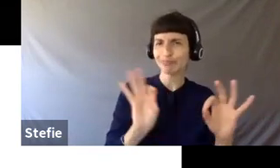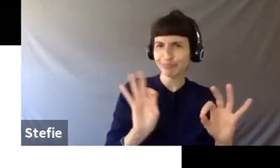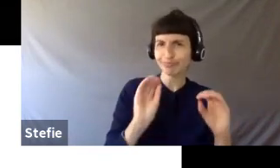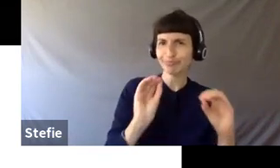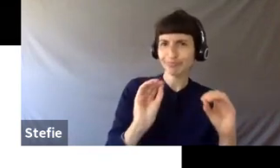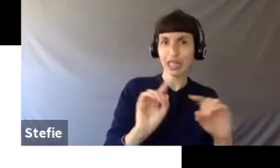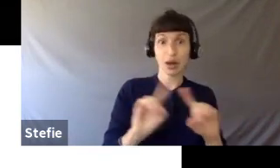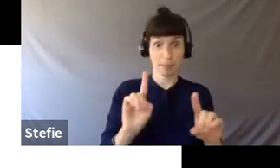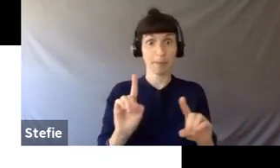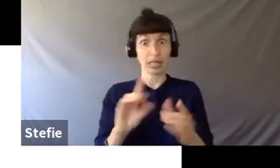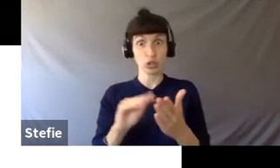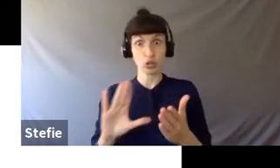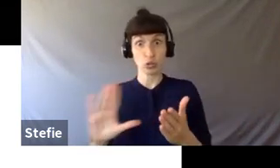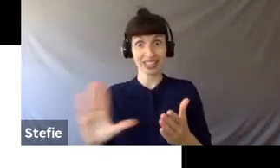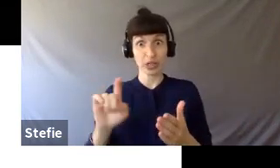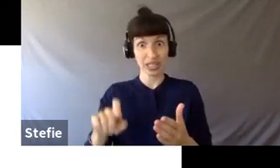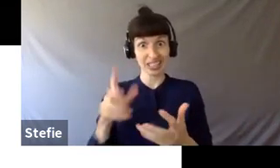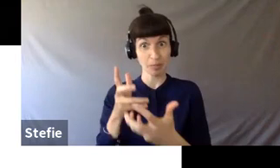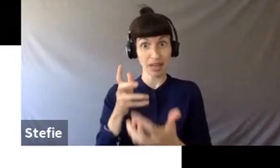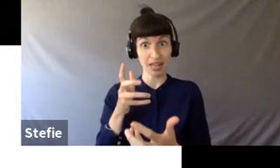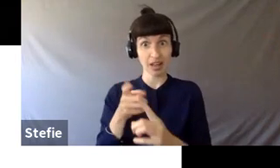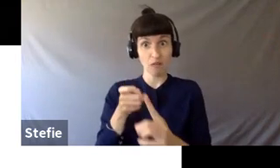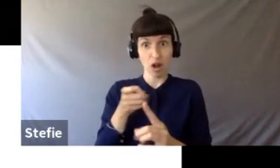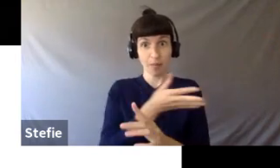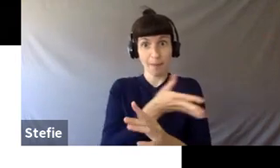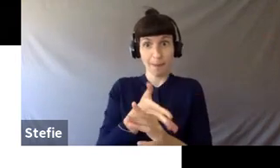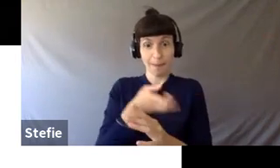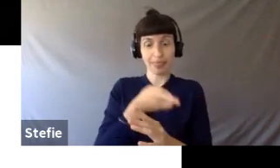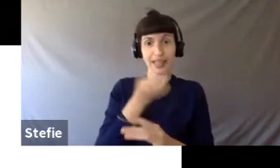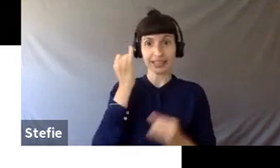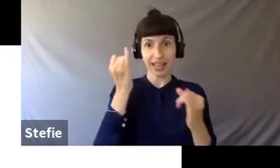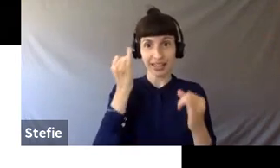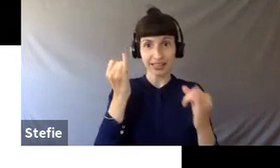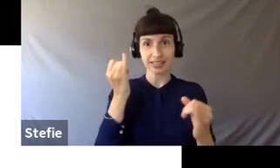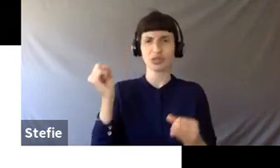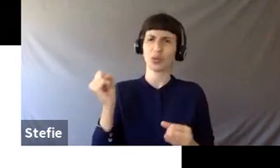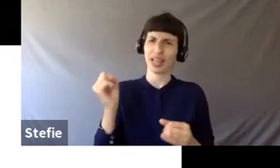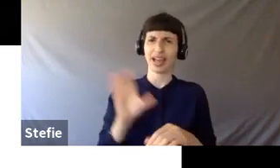teach you the tool and the buttons but the content